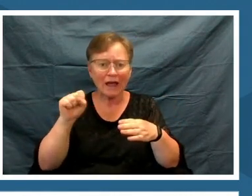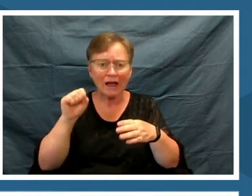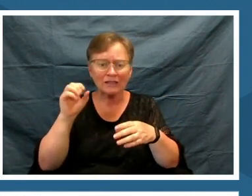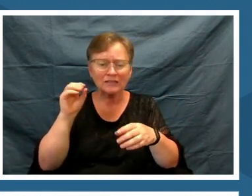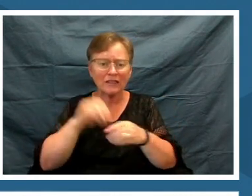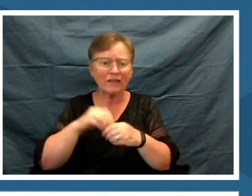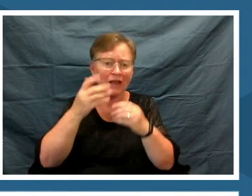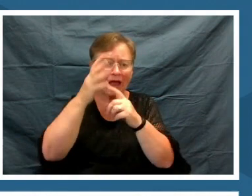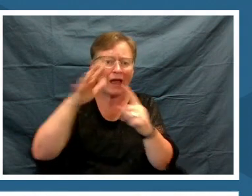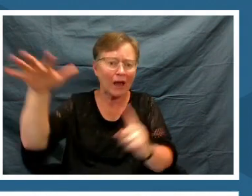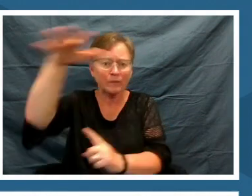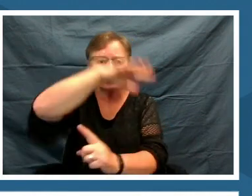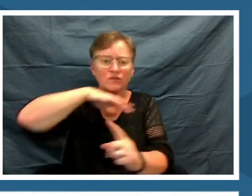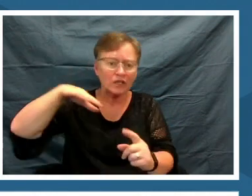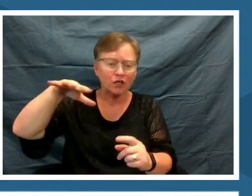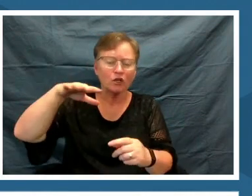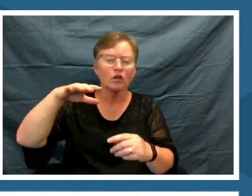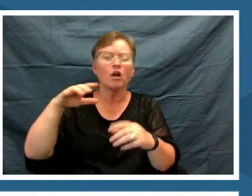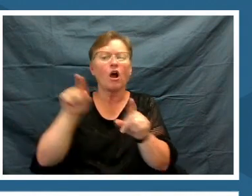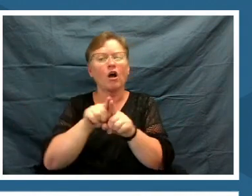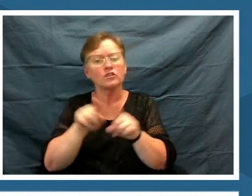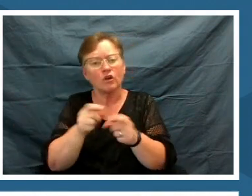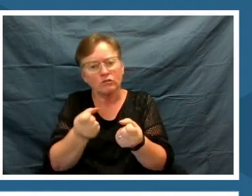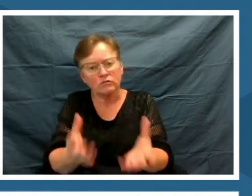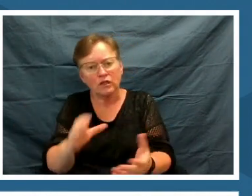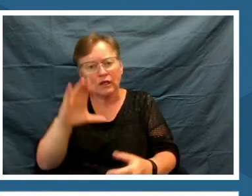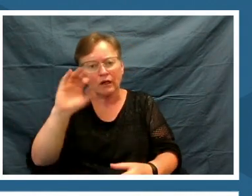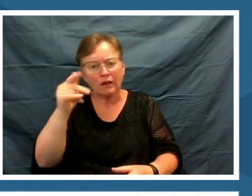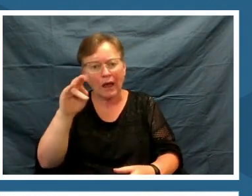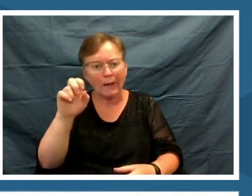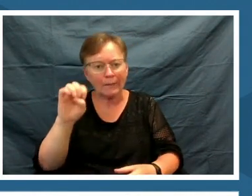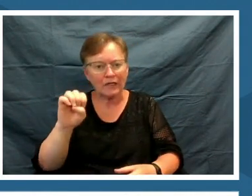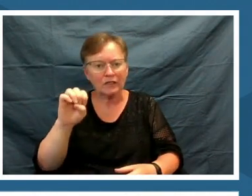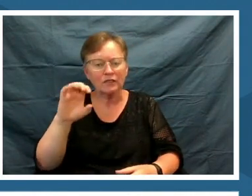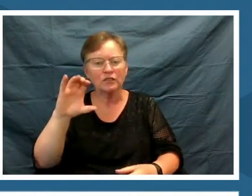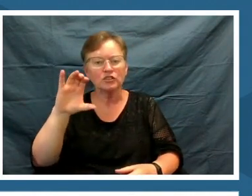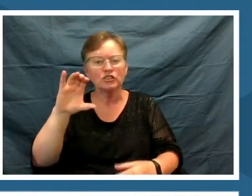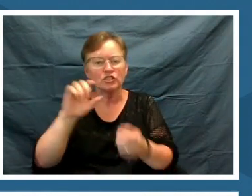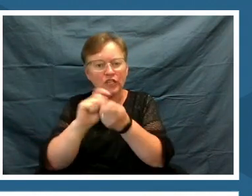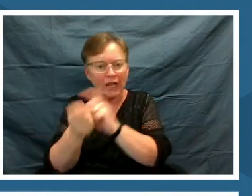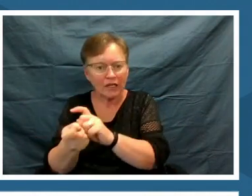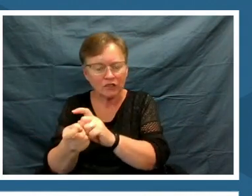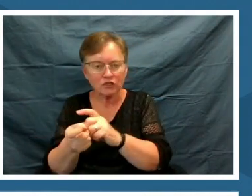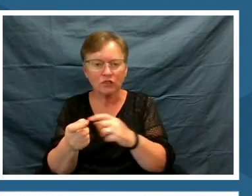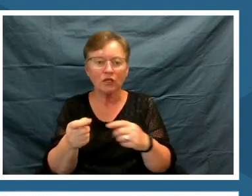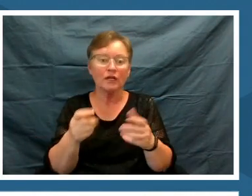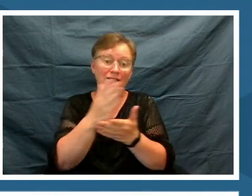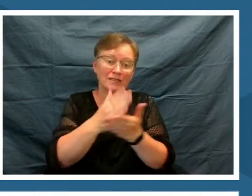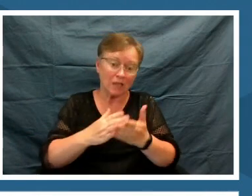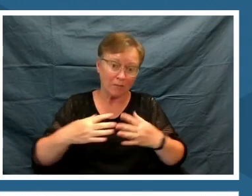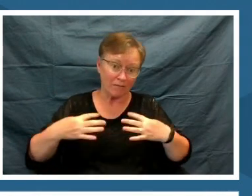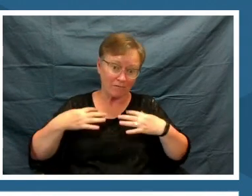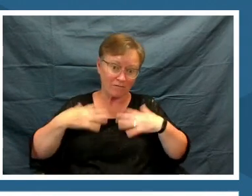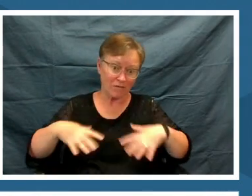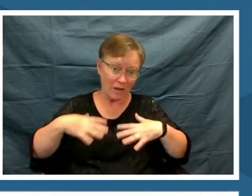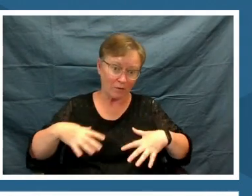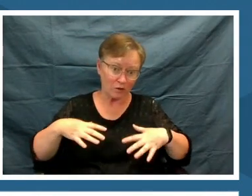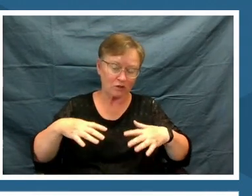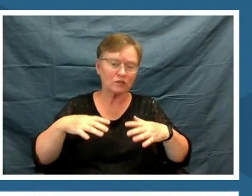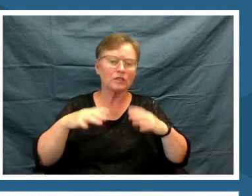we also know that some synthetic fibers can introduce micro plastics into water